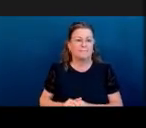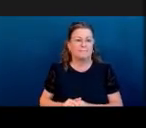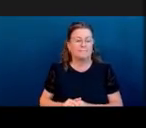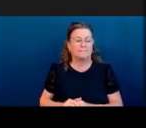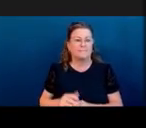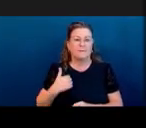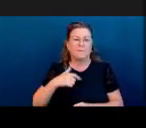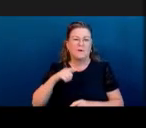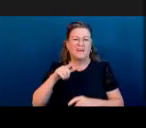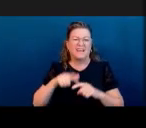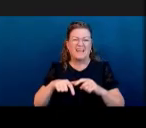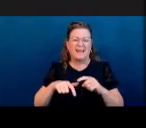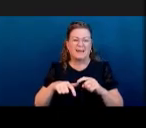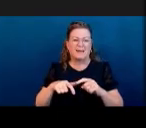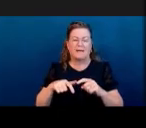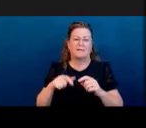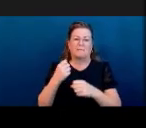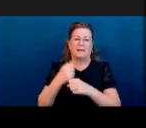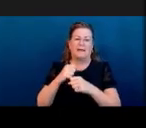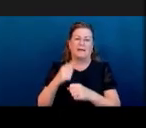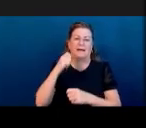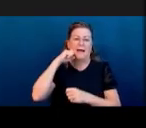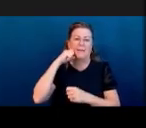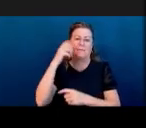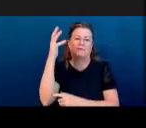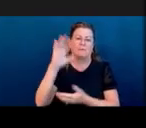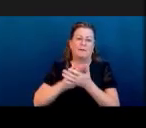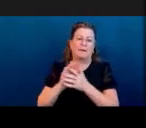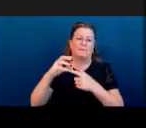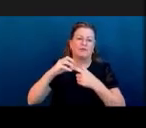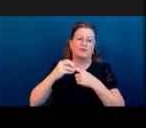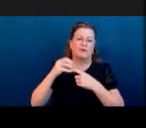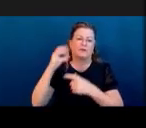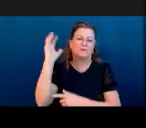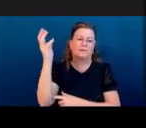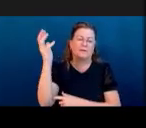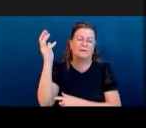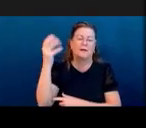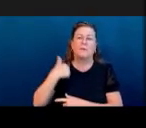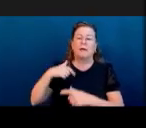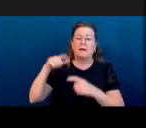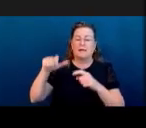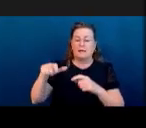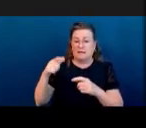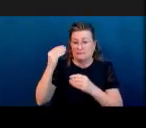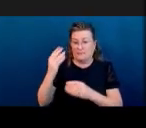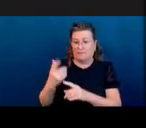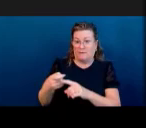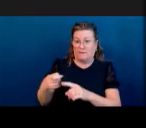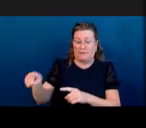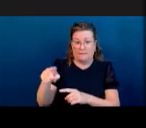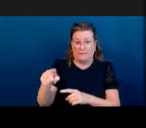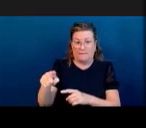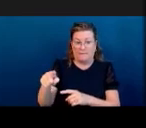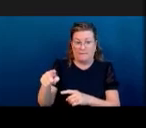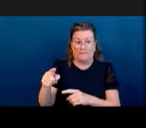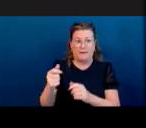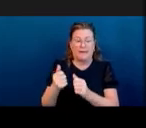can't turn an apple tree into a cherry tree. We need information from them. Plants. You know, every plant, tree needs